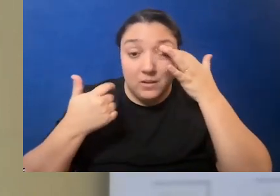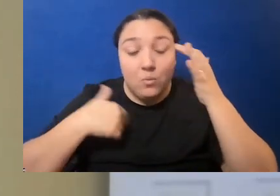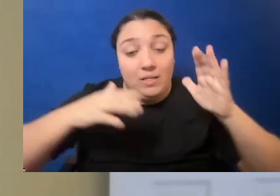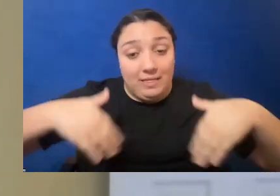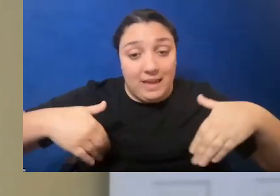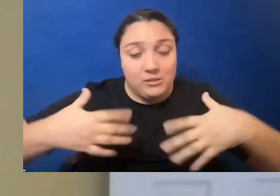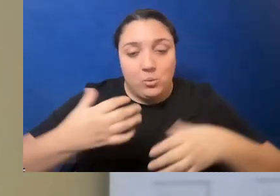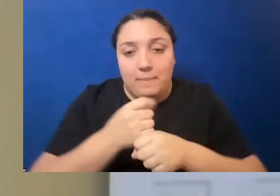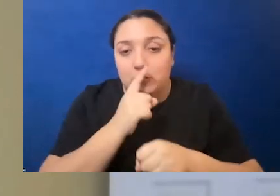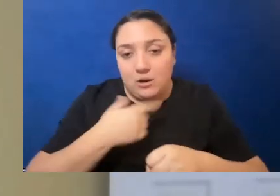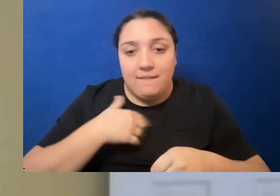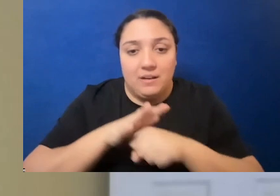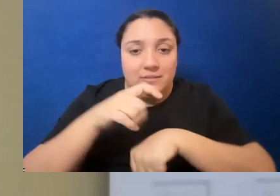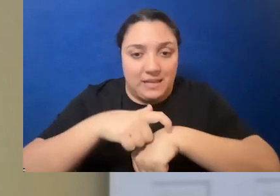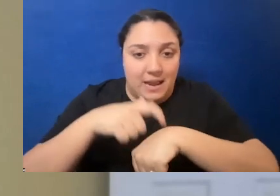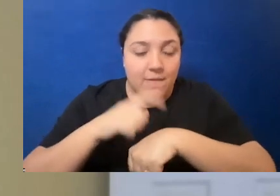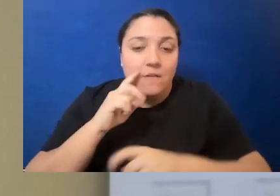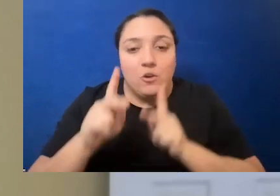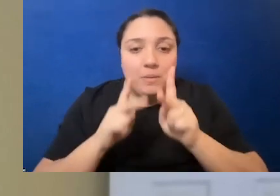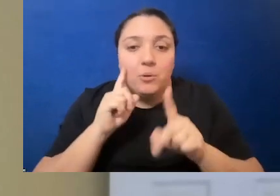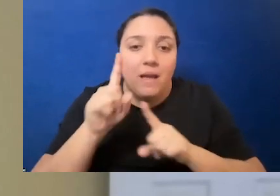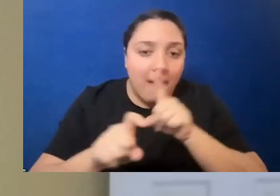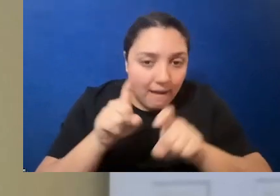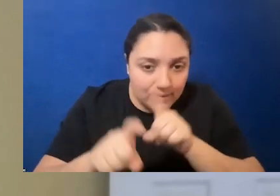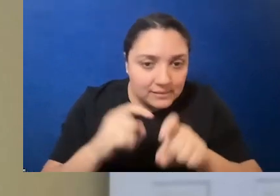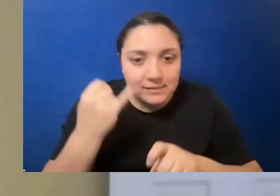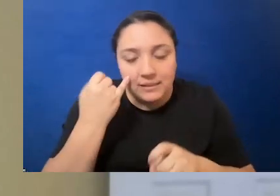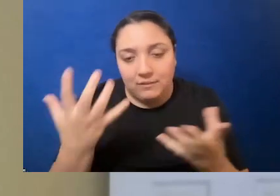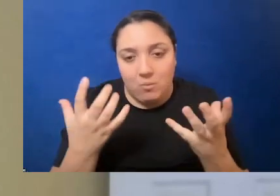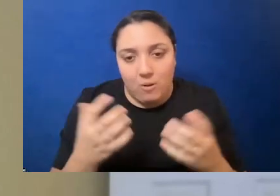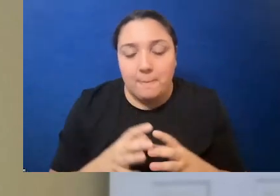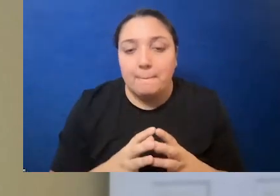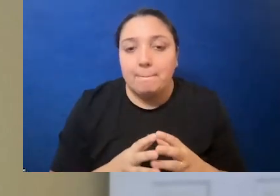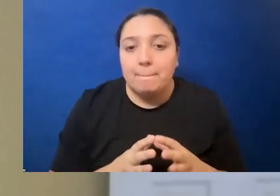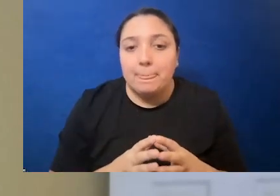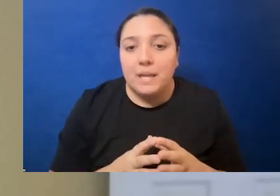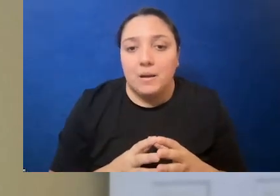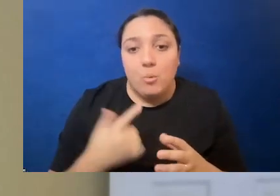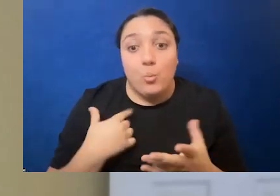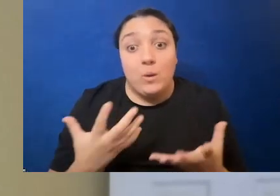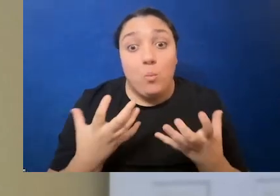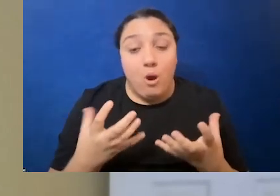RUNNING BEHIND SCHEDULE. I WANT TIME TO ASK QUESTIONS.